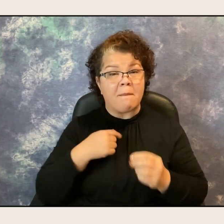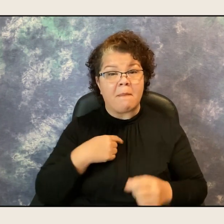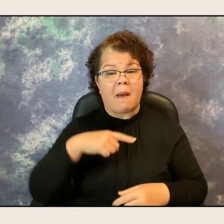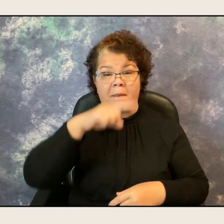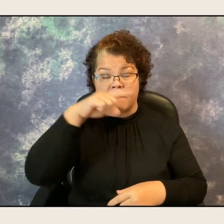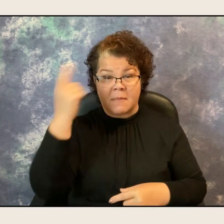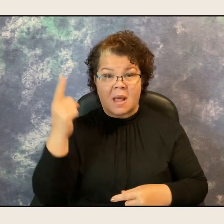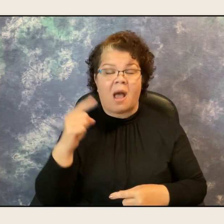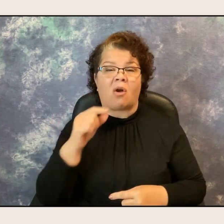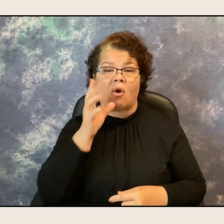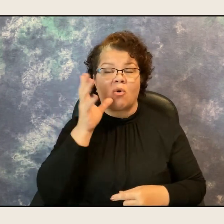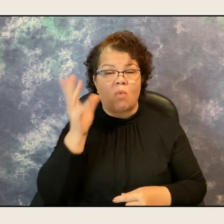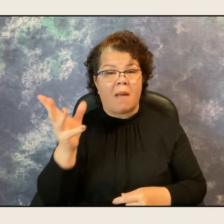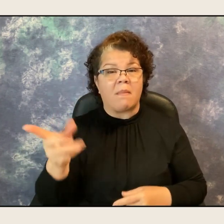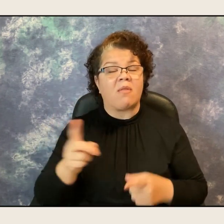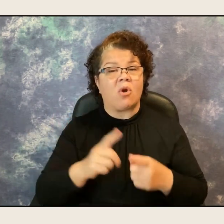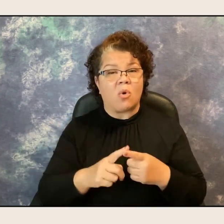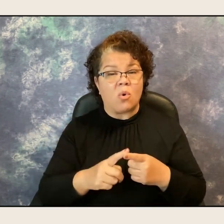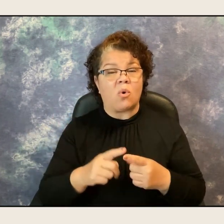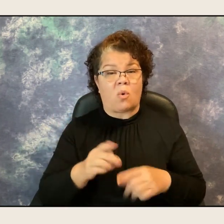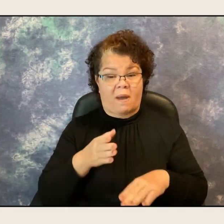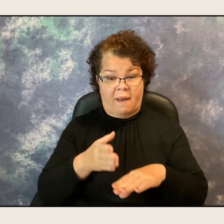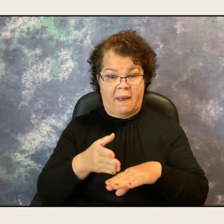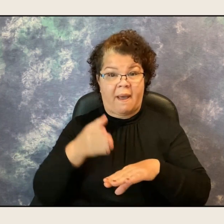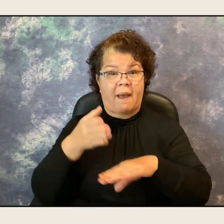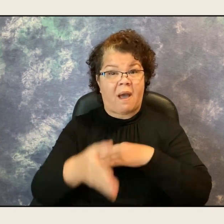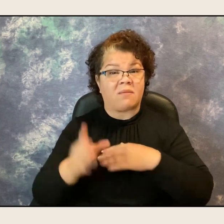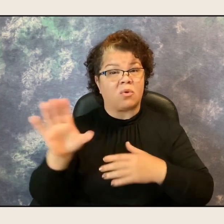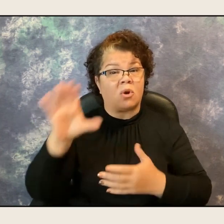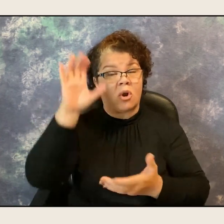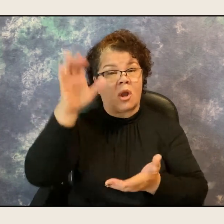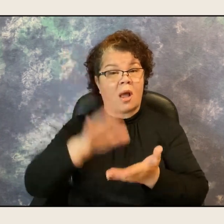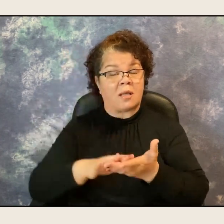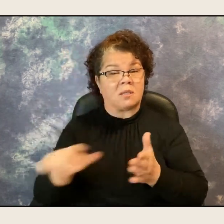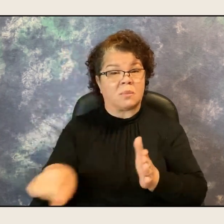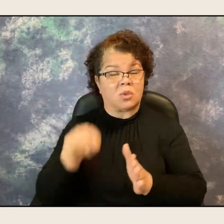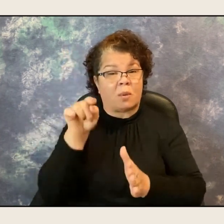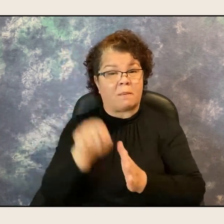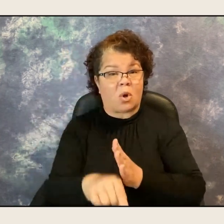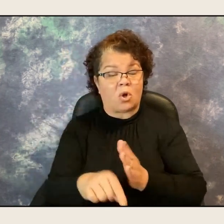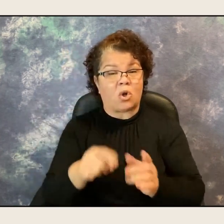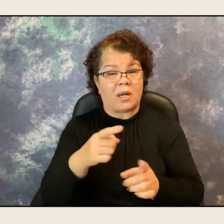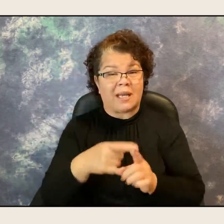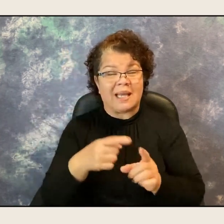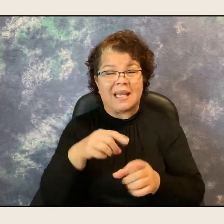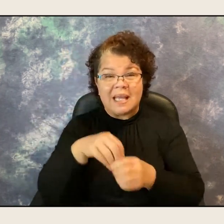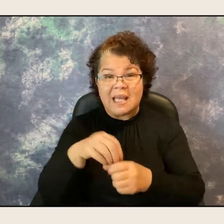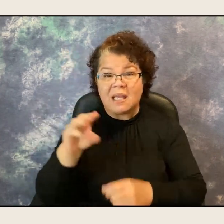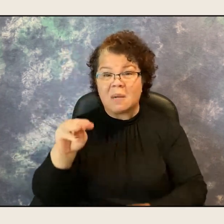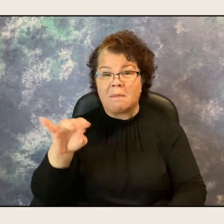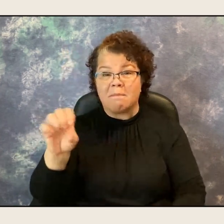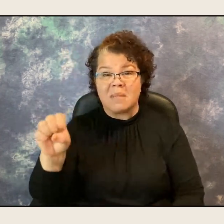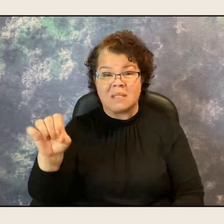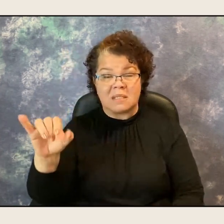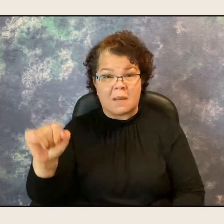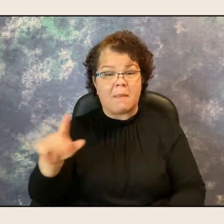who in the wake of her husband's murder by a white man who was never prosecuted in 1943